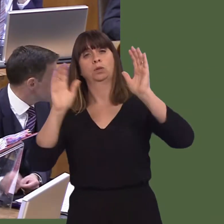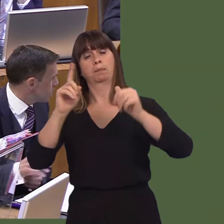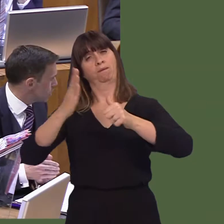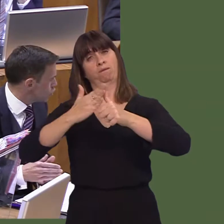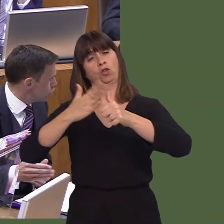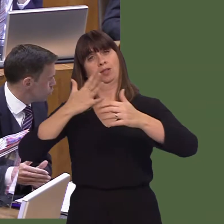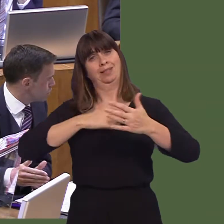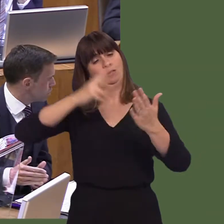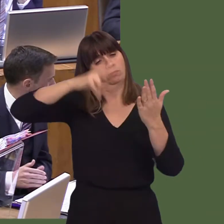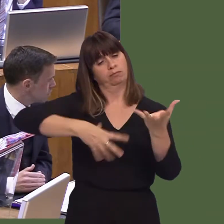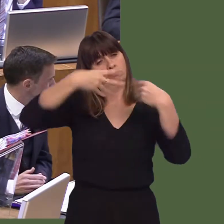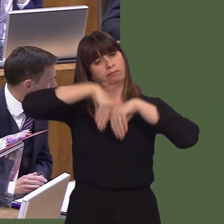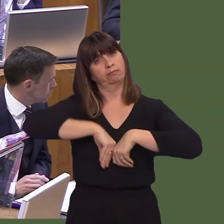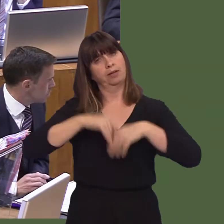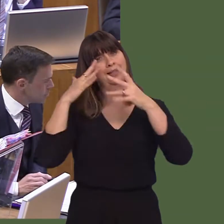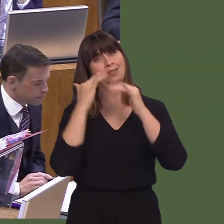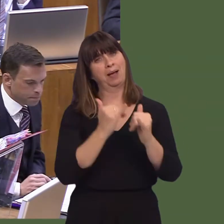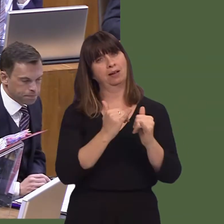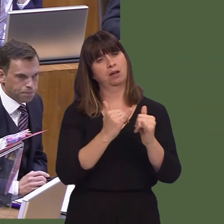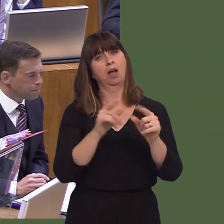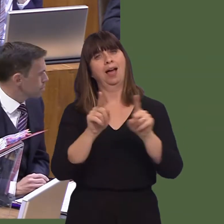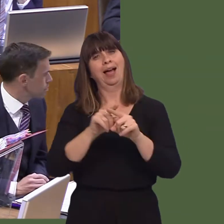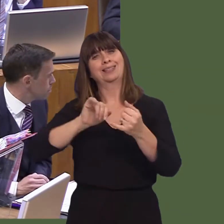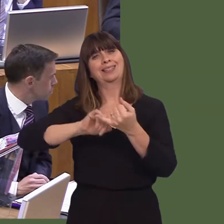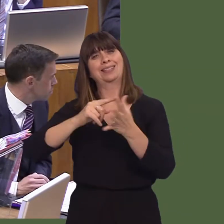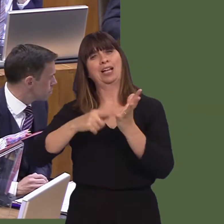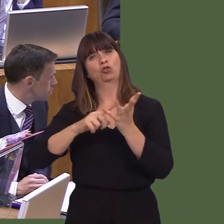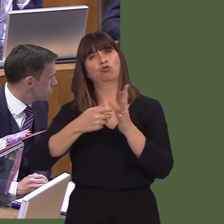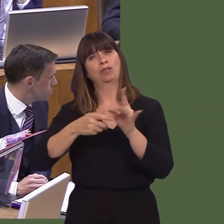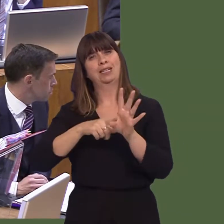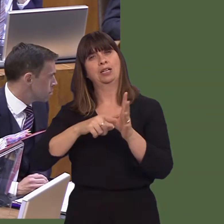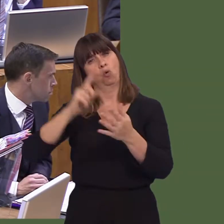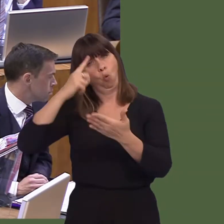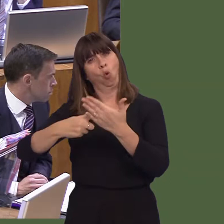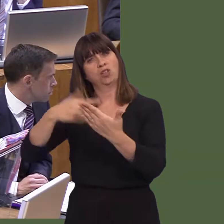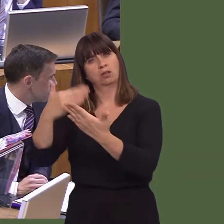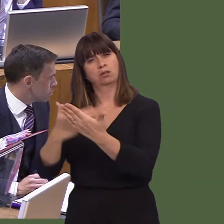report and the decision on the statutory Orders. This debate and vote will be taken into account in final investment decisions on whether to